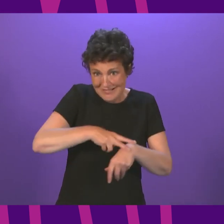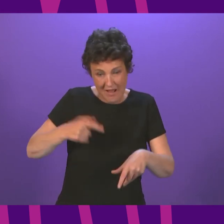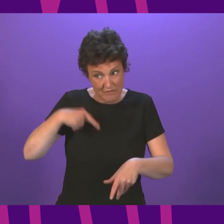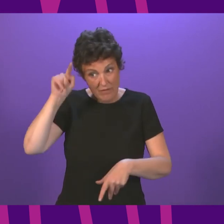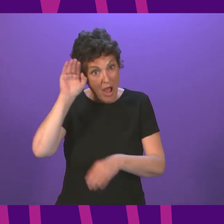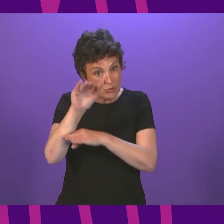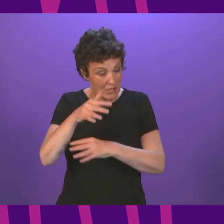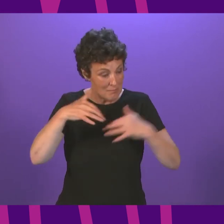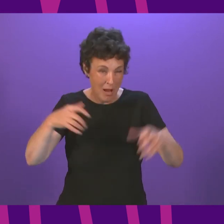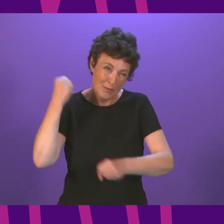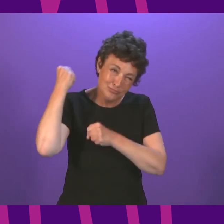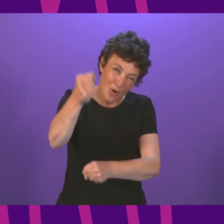conversion of any loans.